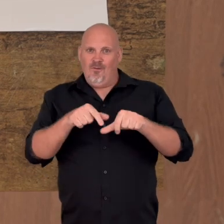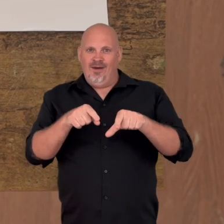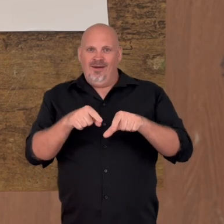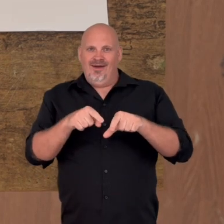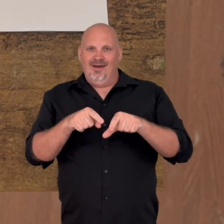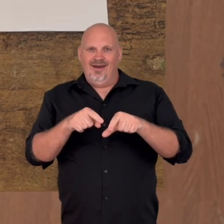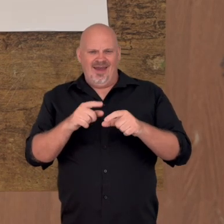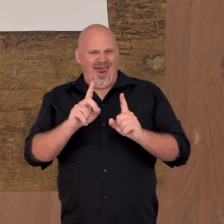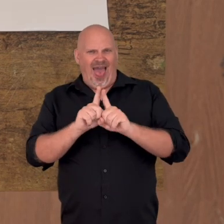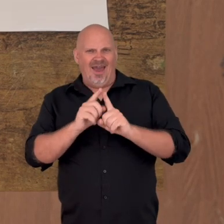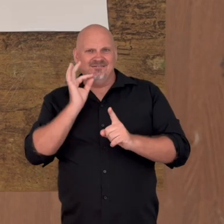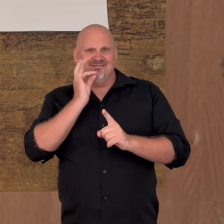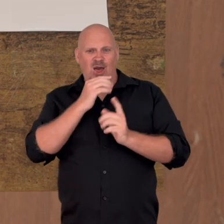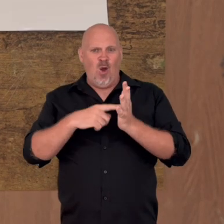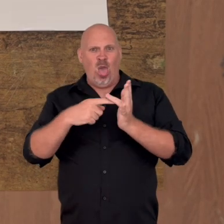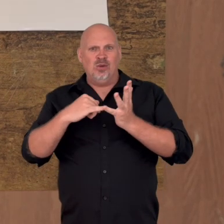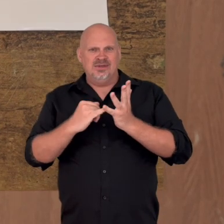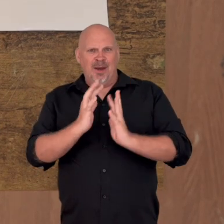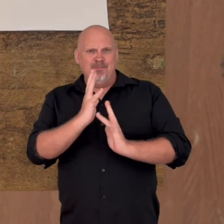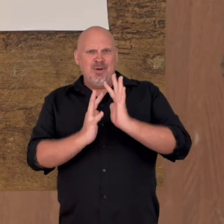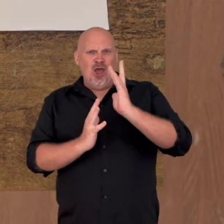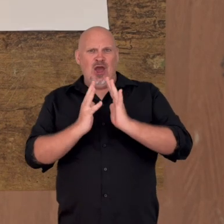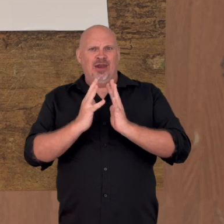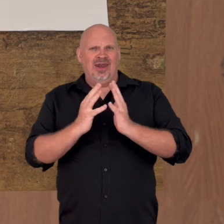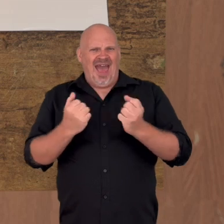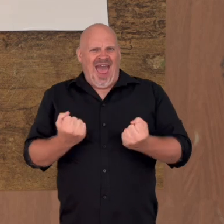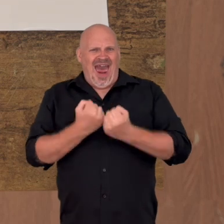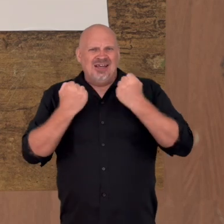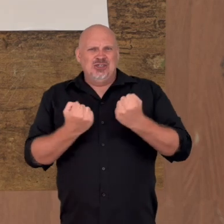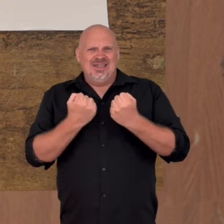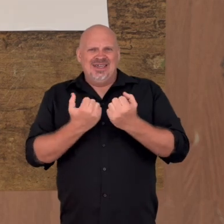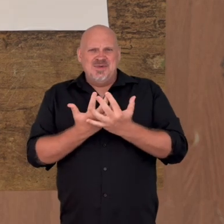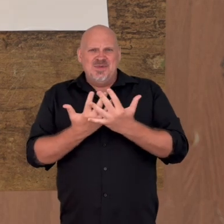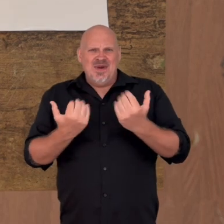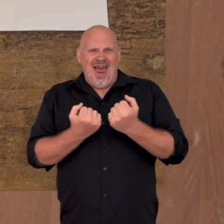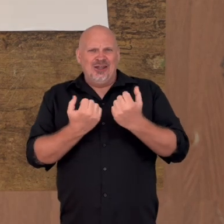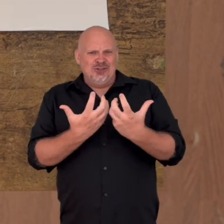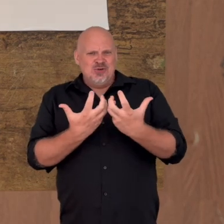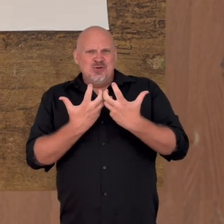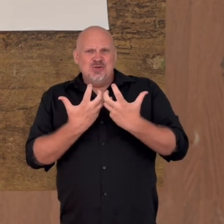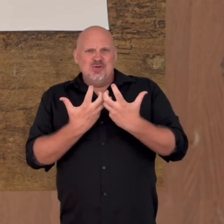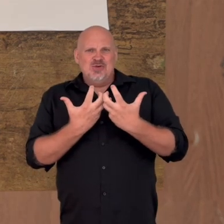the palette is beautiful and I'm so happy to share this experience with you uh I heard there's an online gallery